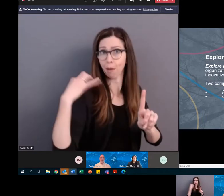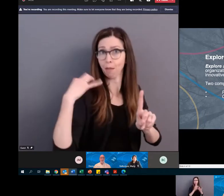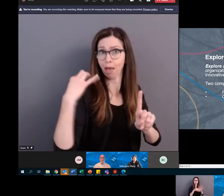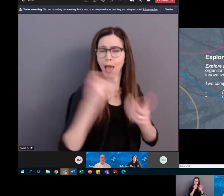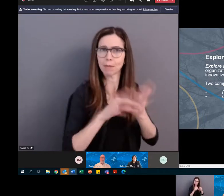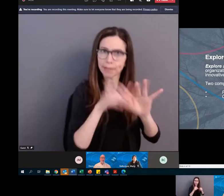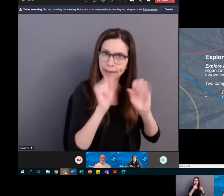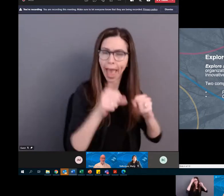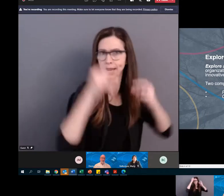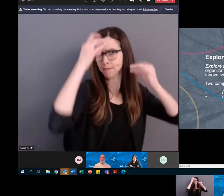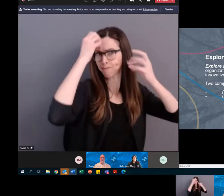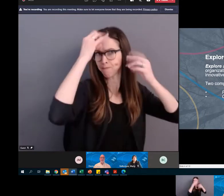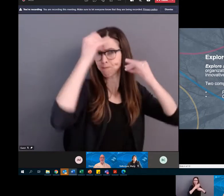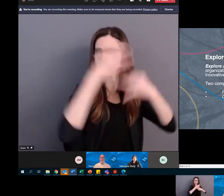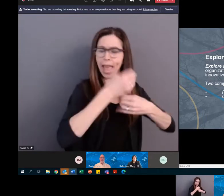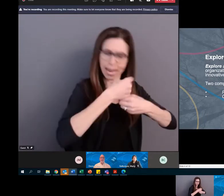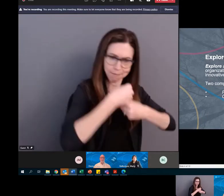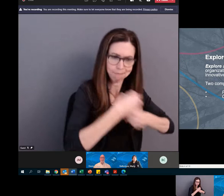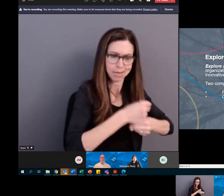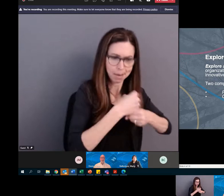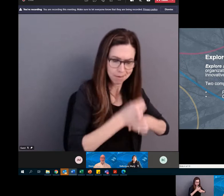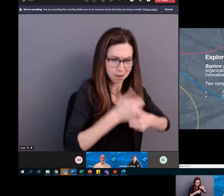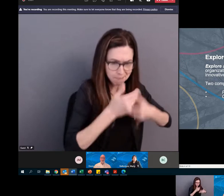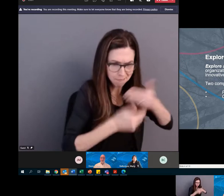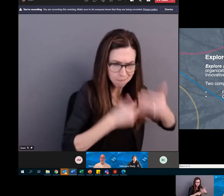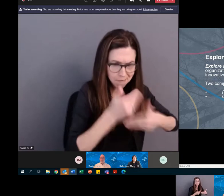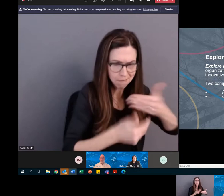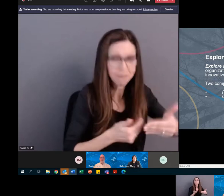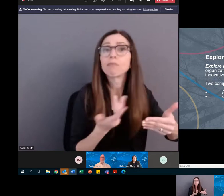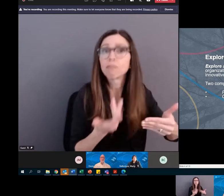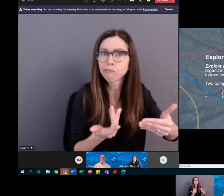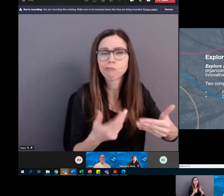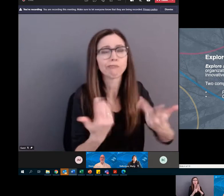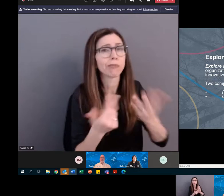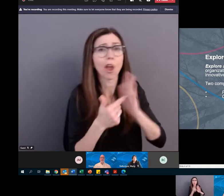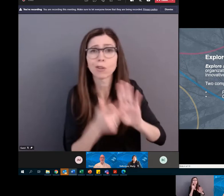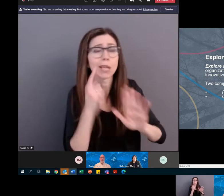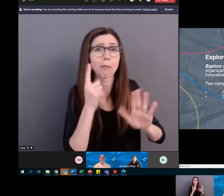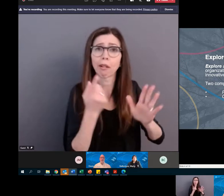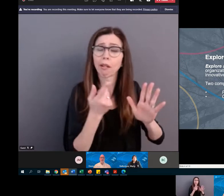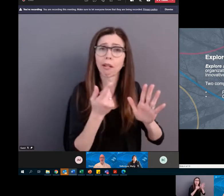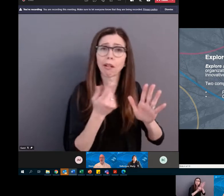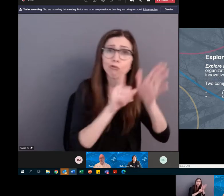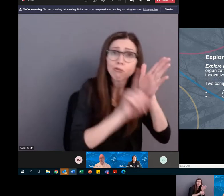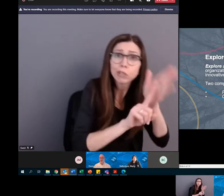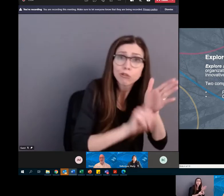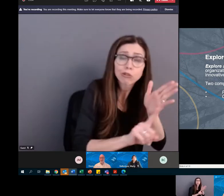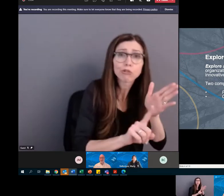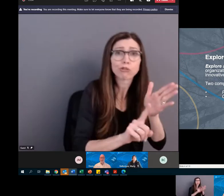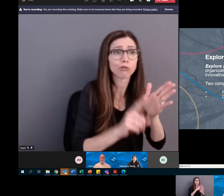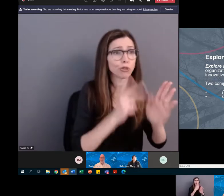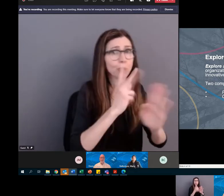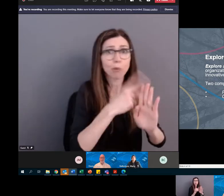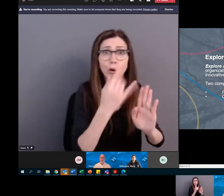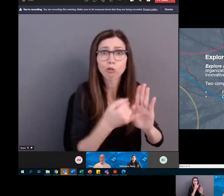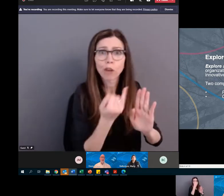These are grants that provide support for creative research,